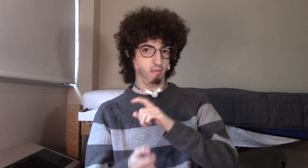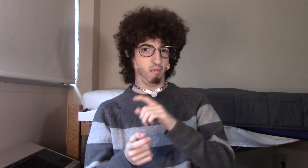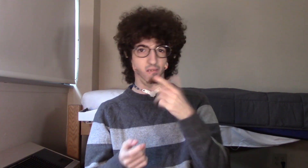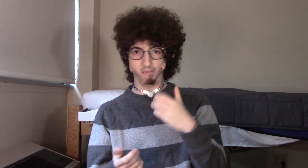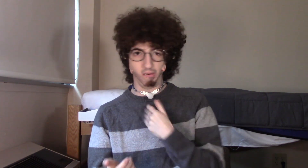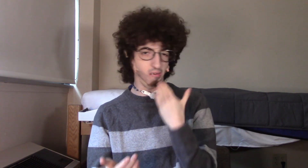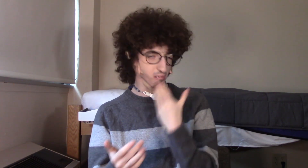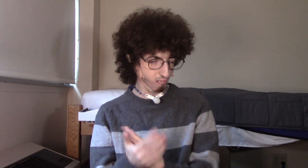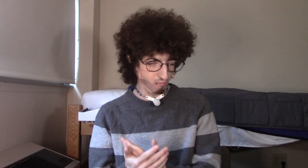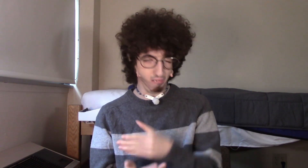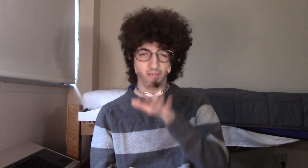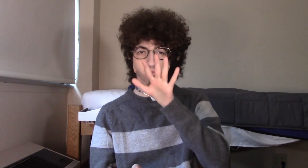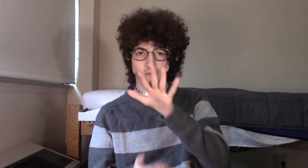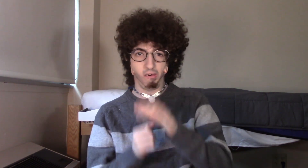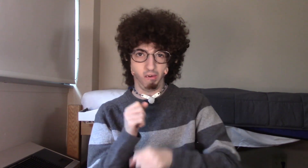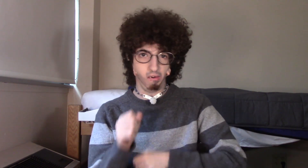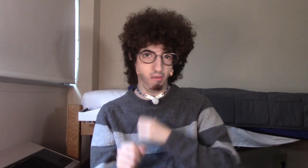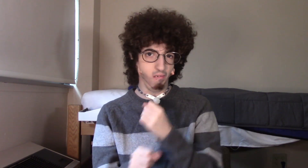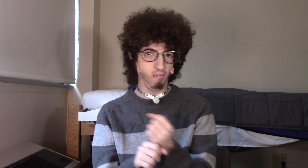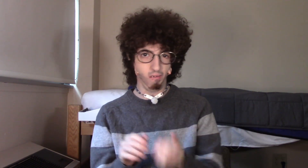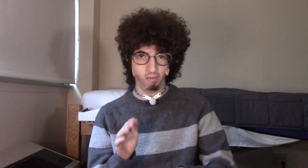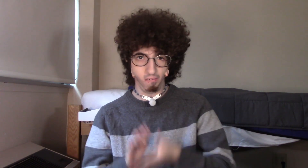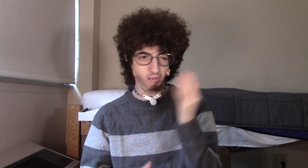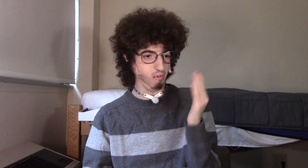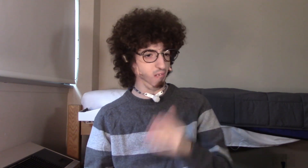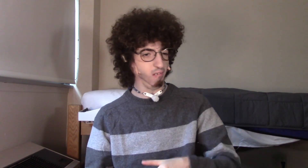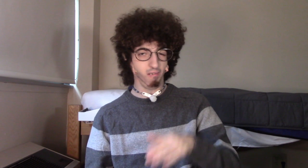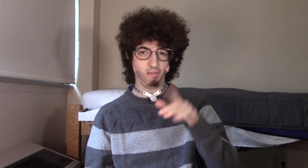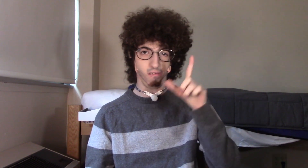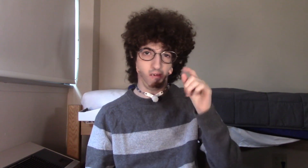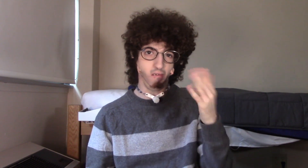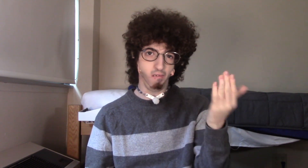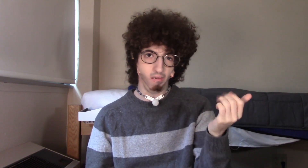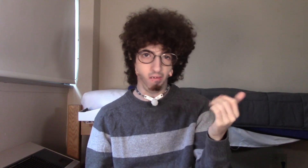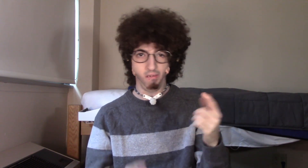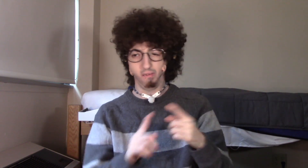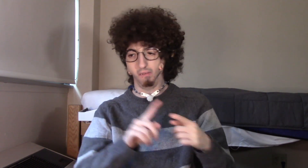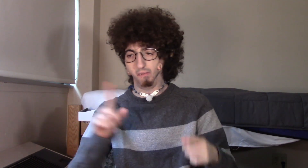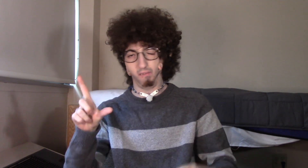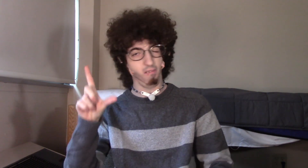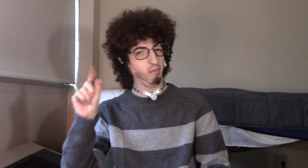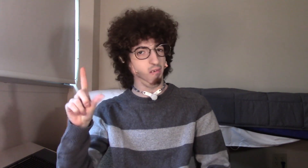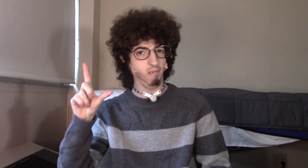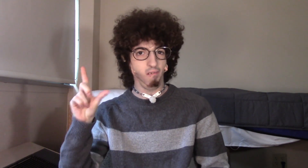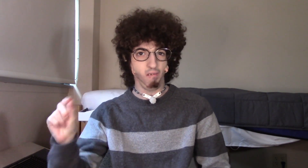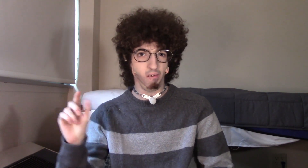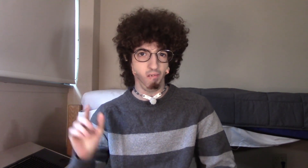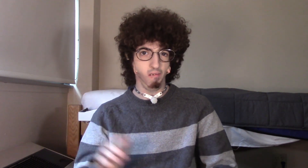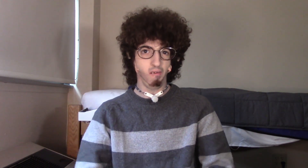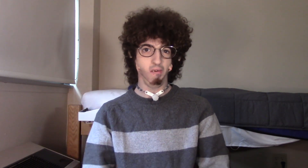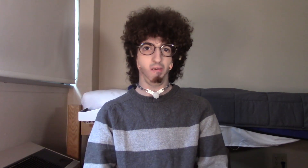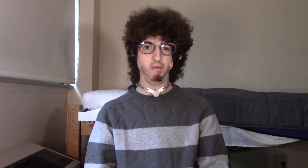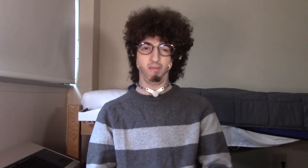He had a good five year run from 2015-2020